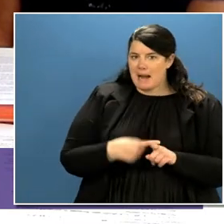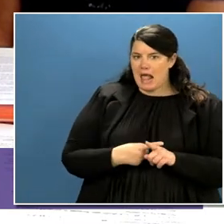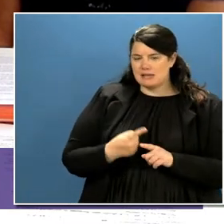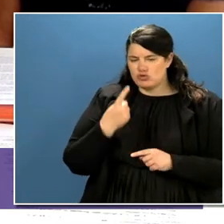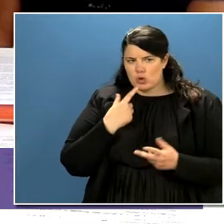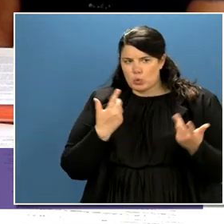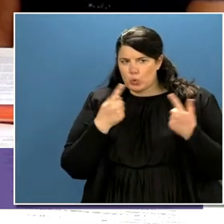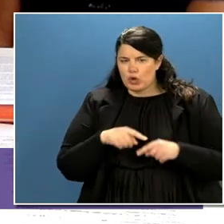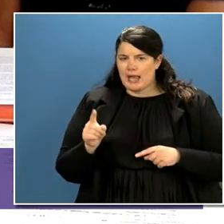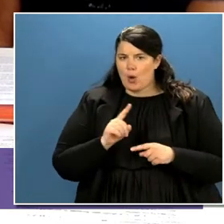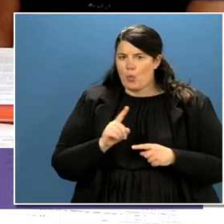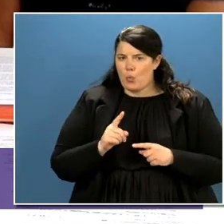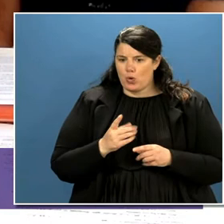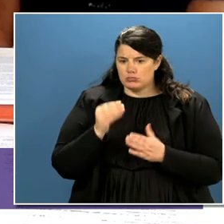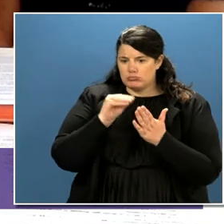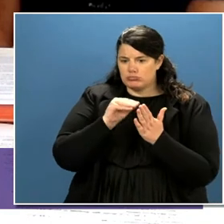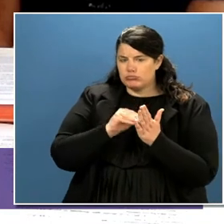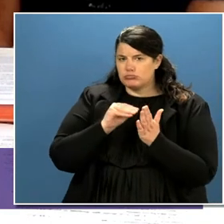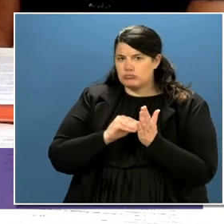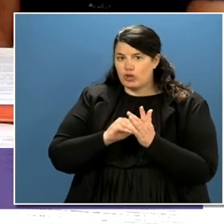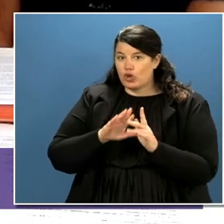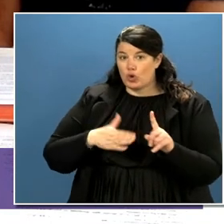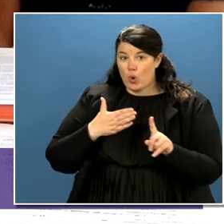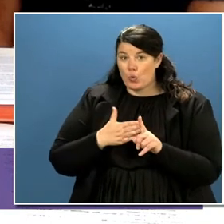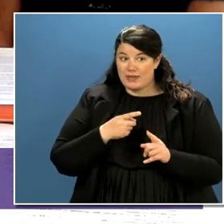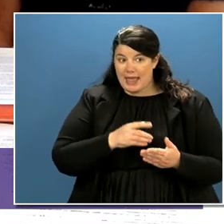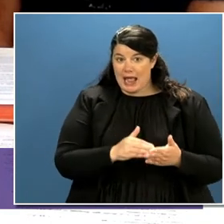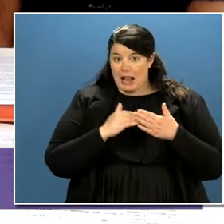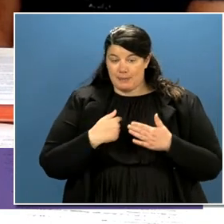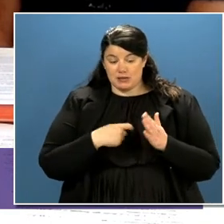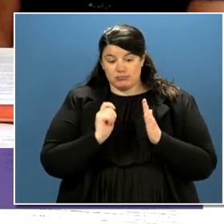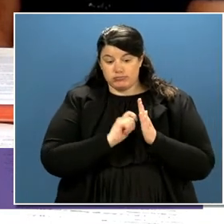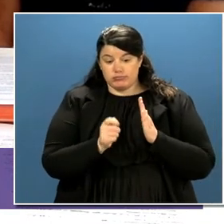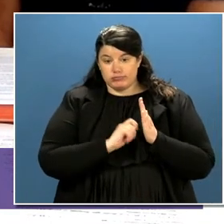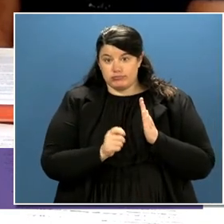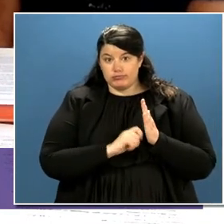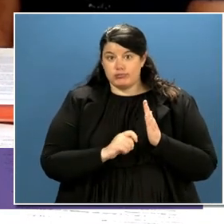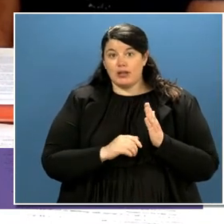what the goals are going to be. They are ultimately helping us write these goals. And then when we socialise the report for